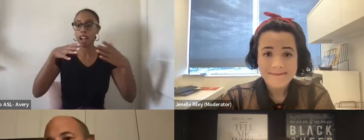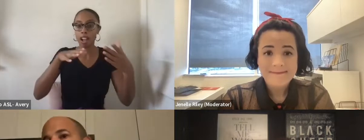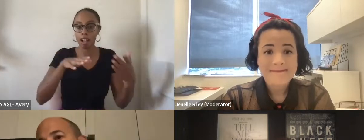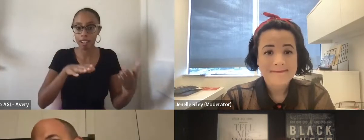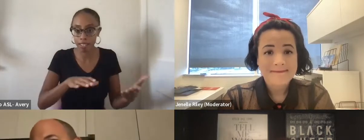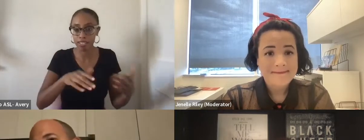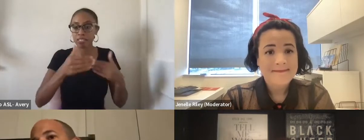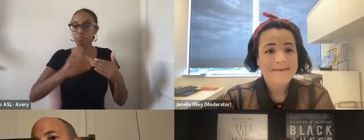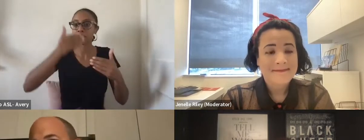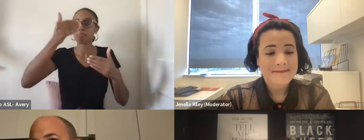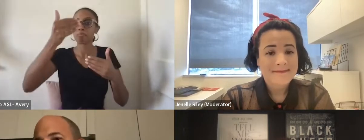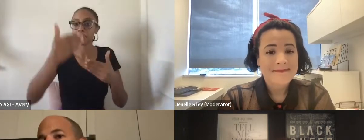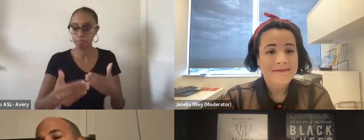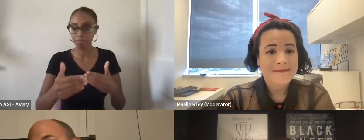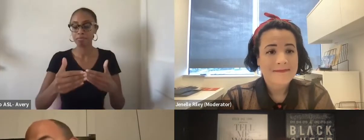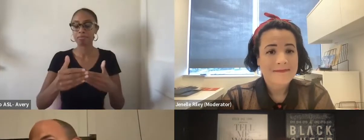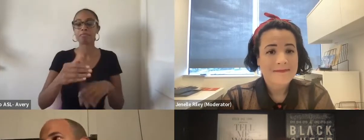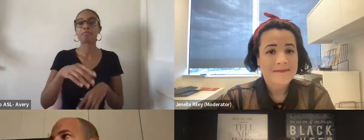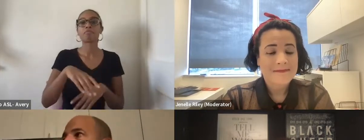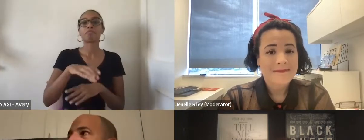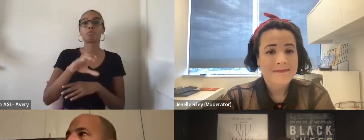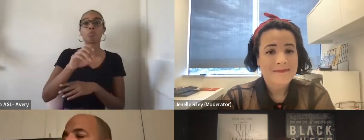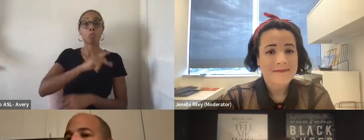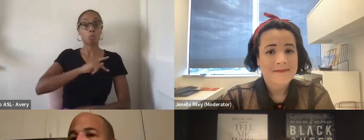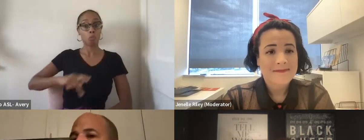This is predestined. He's been waiting for this all his life.